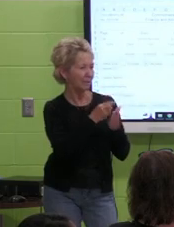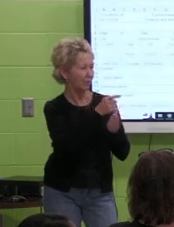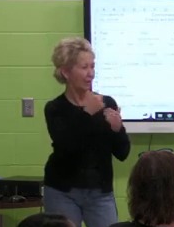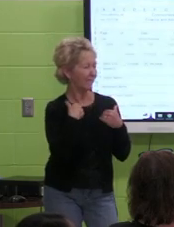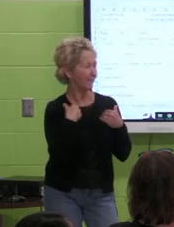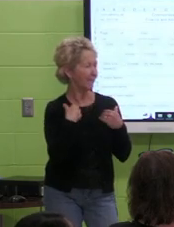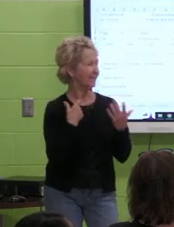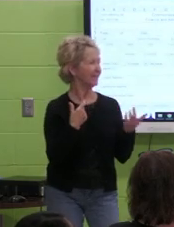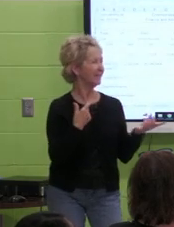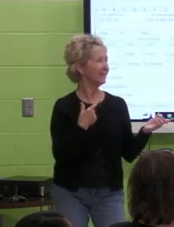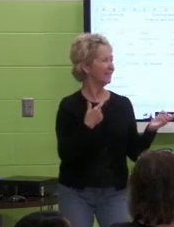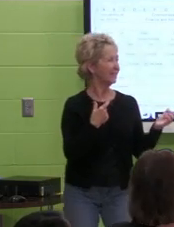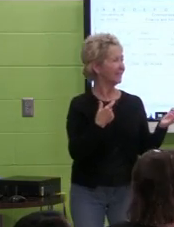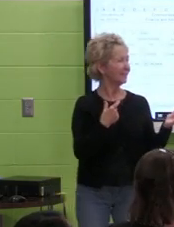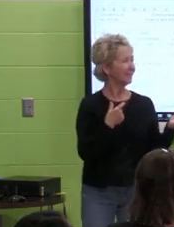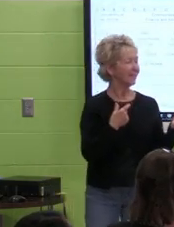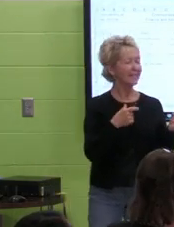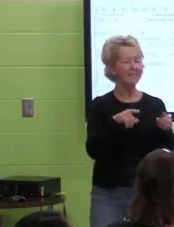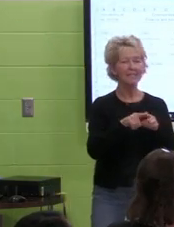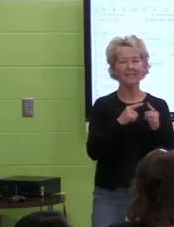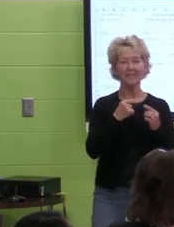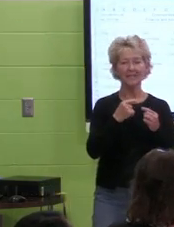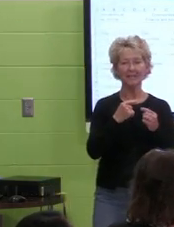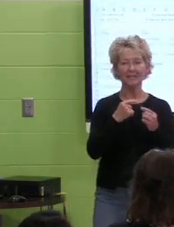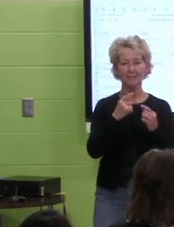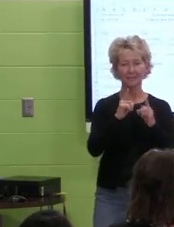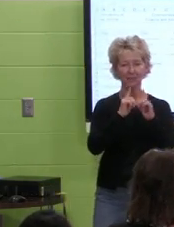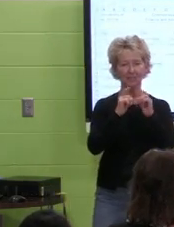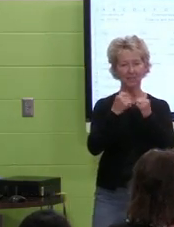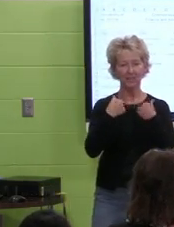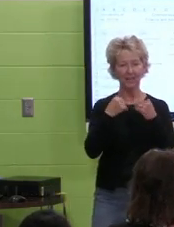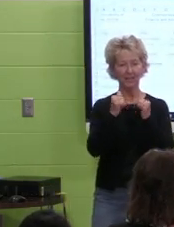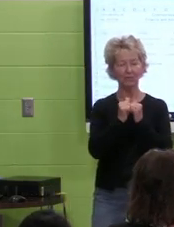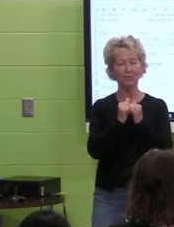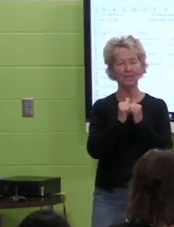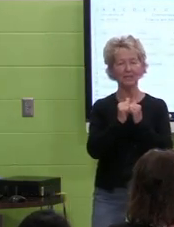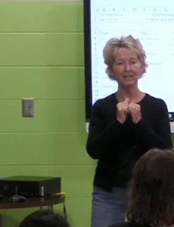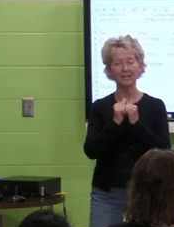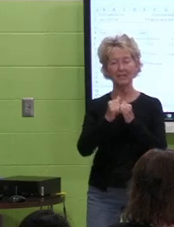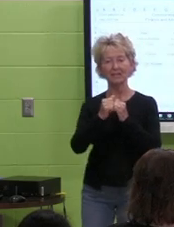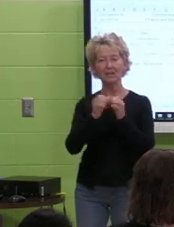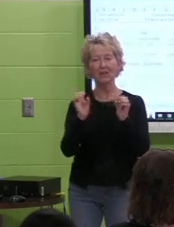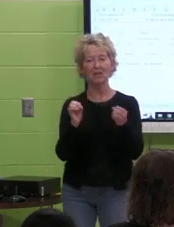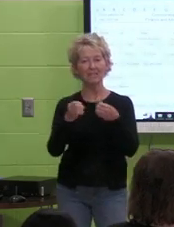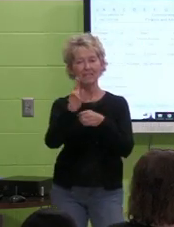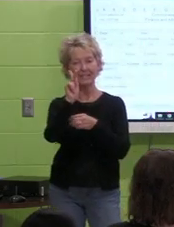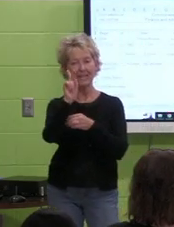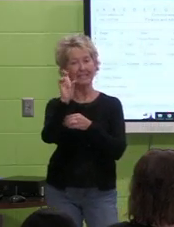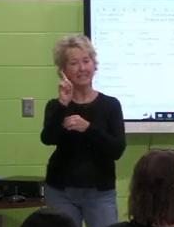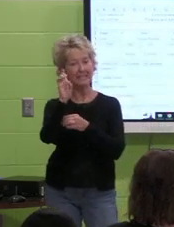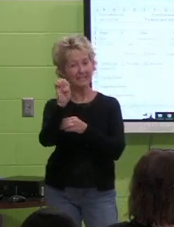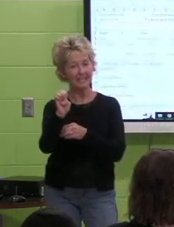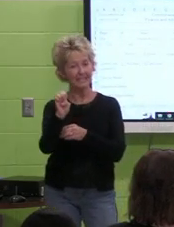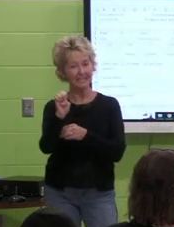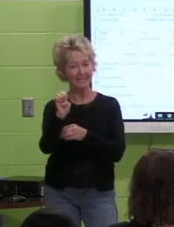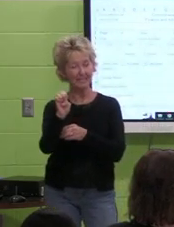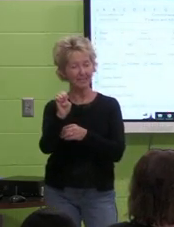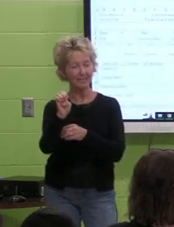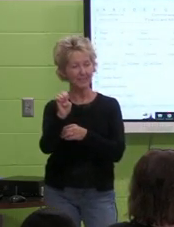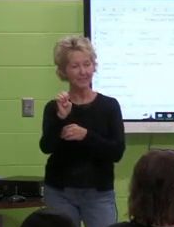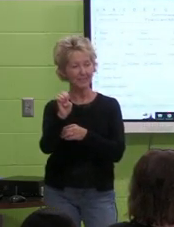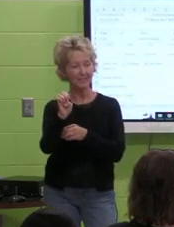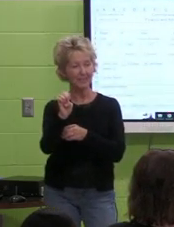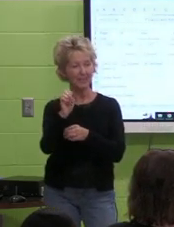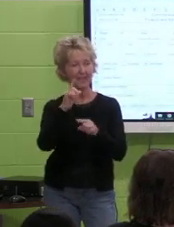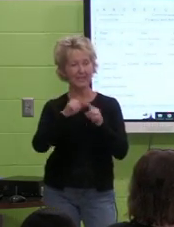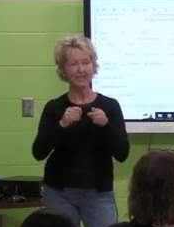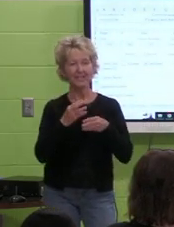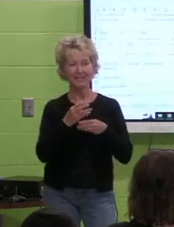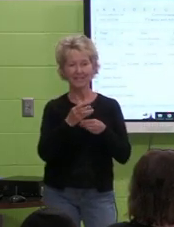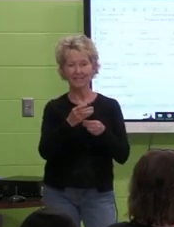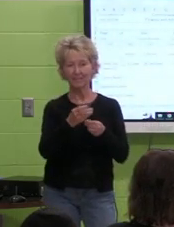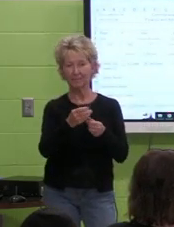is the exact same conversation we have with our offices at KDE you can't spend you can't do what